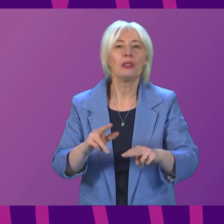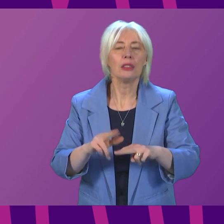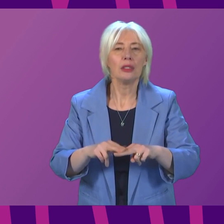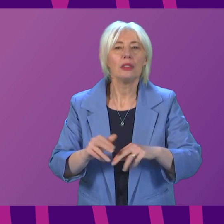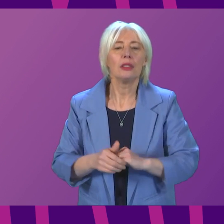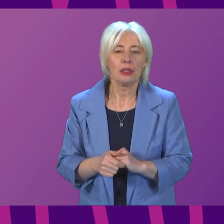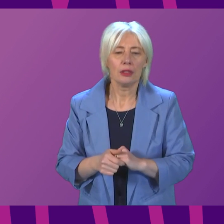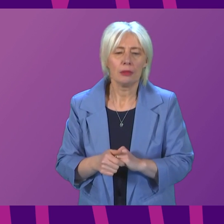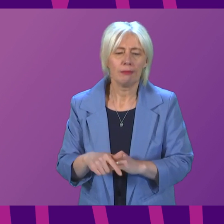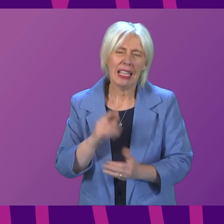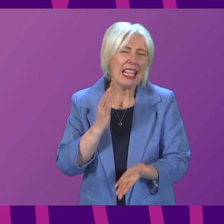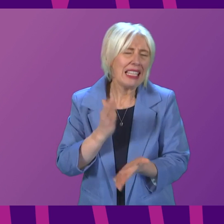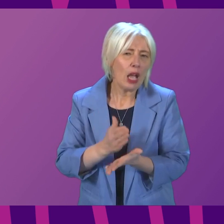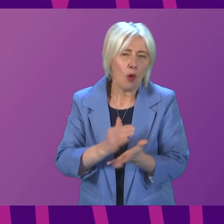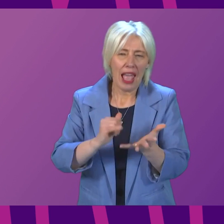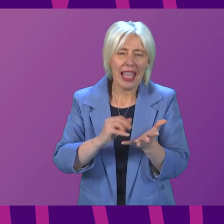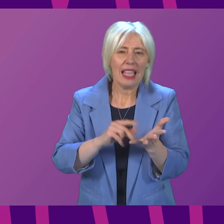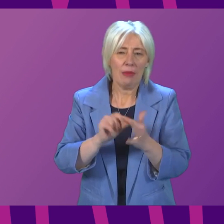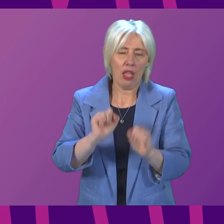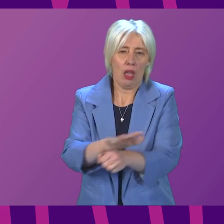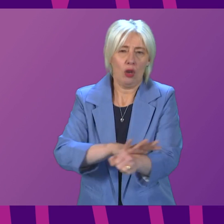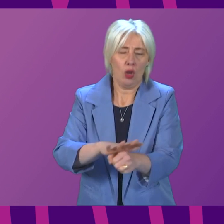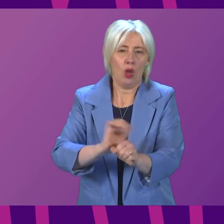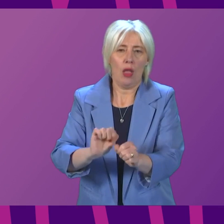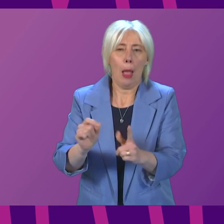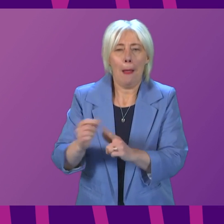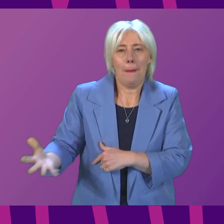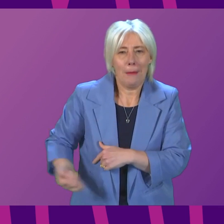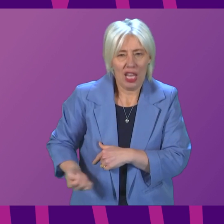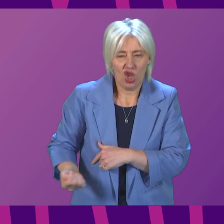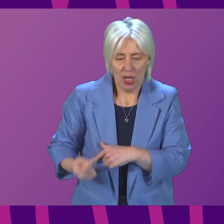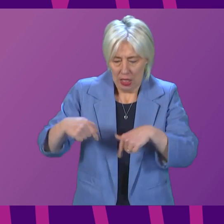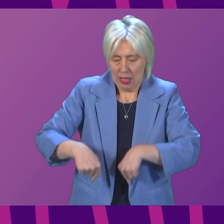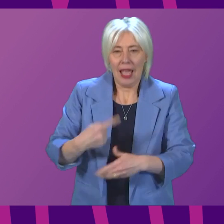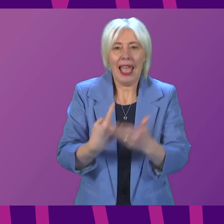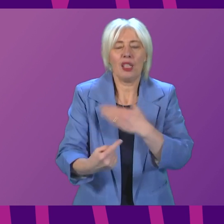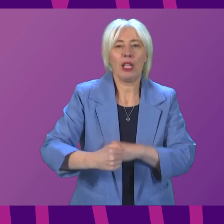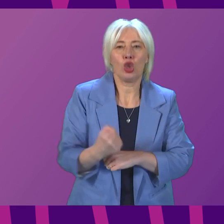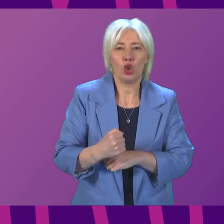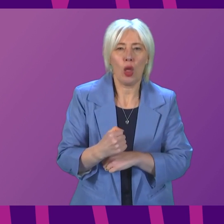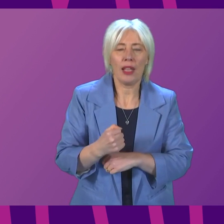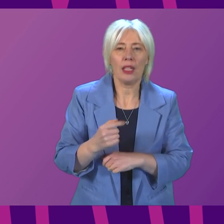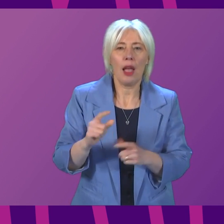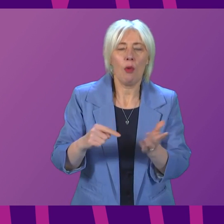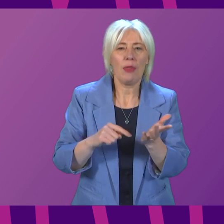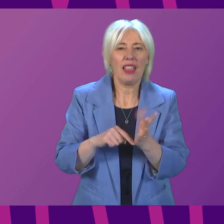Is it really now the SNP position that pensions in an independent Scotland would be paid by taxpayers in England?